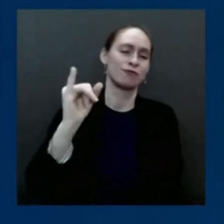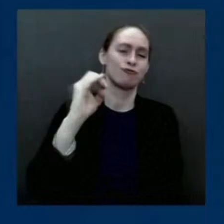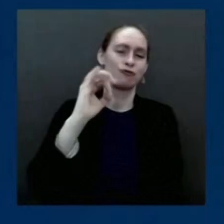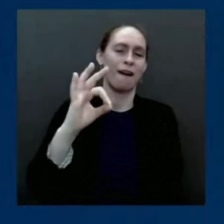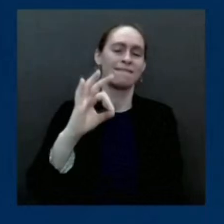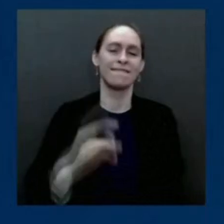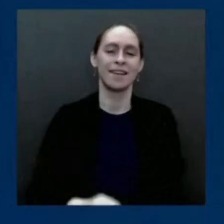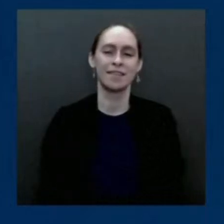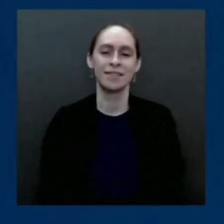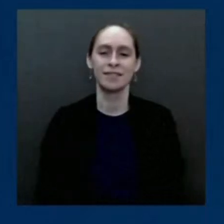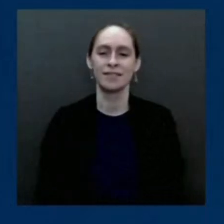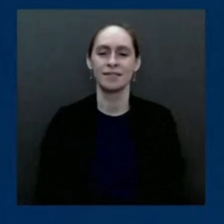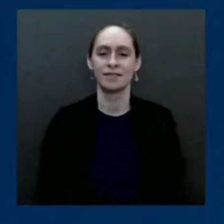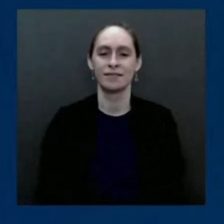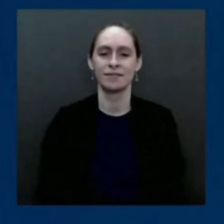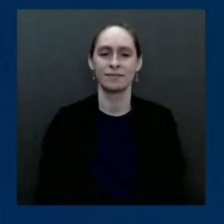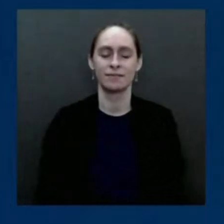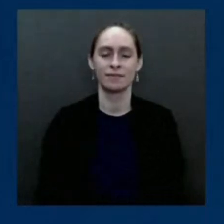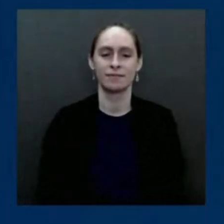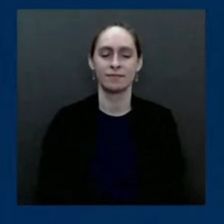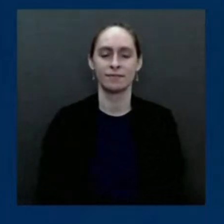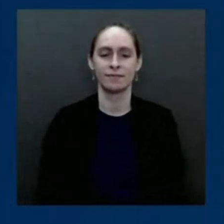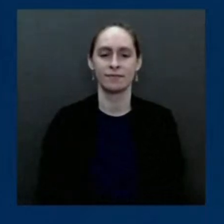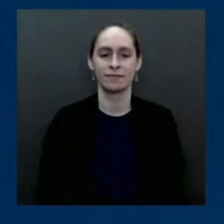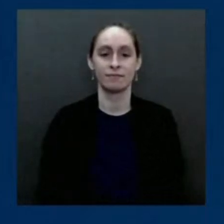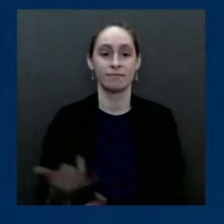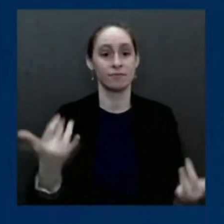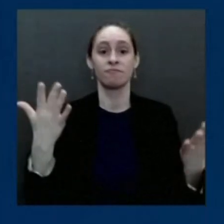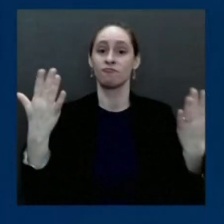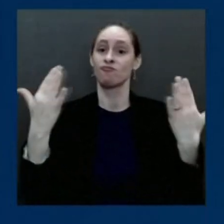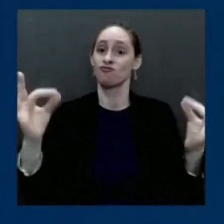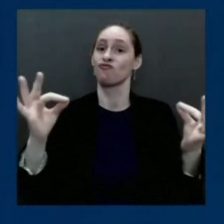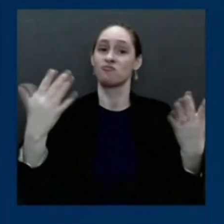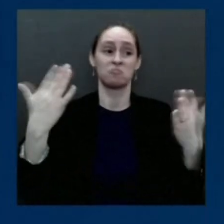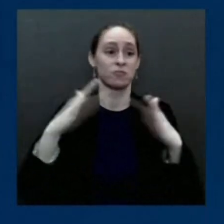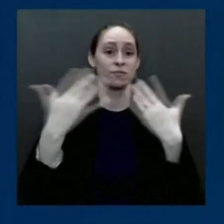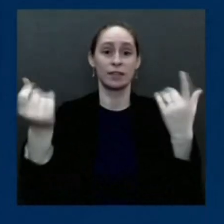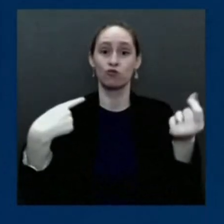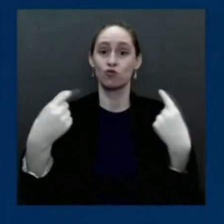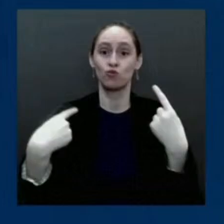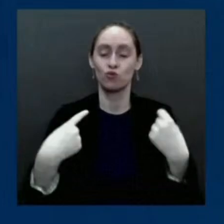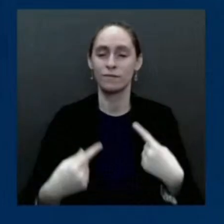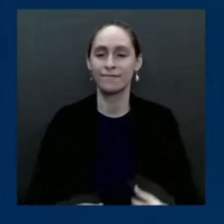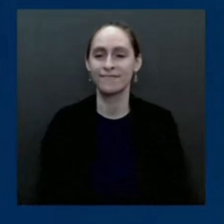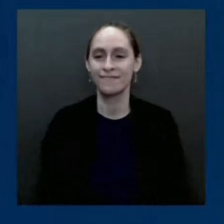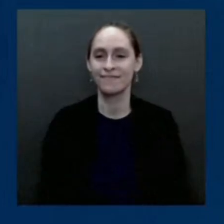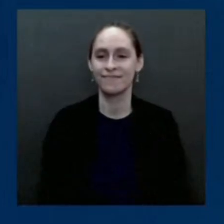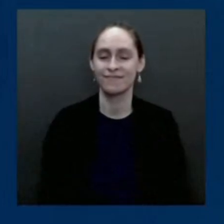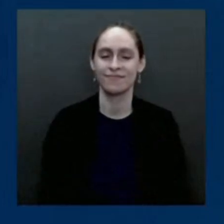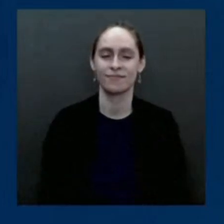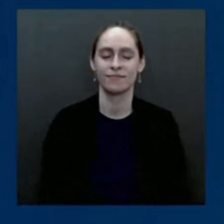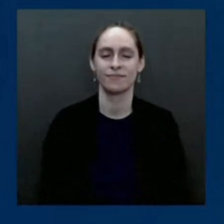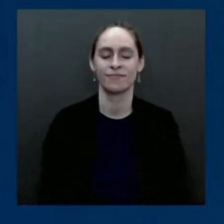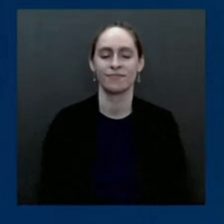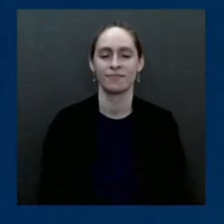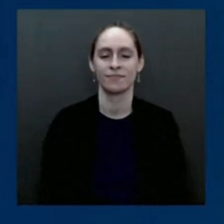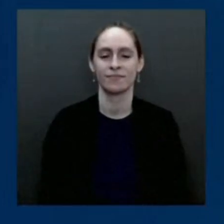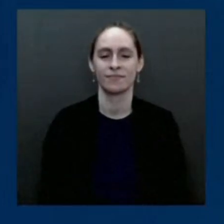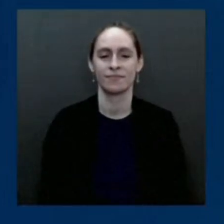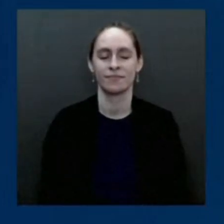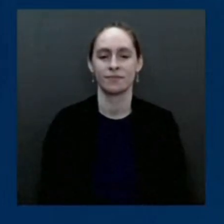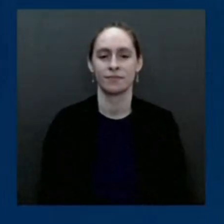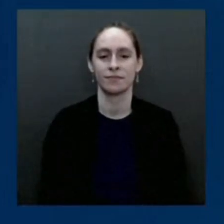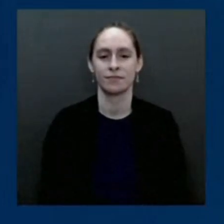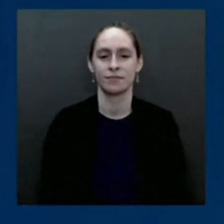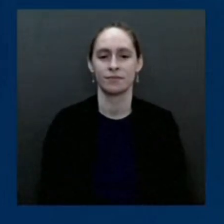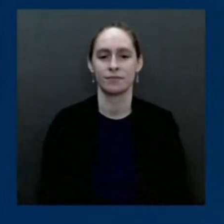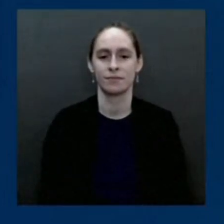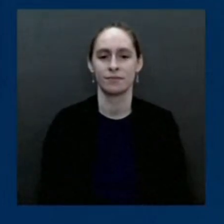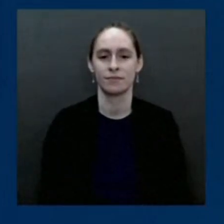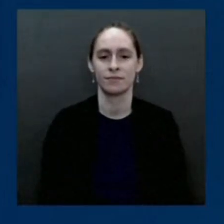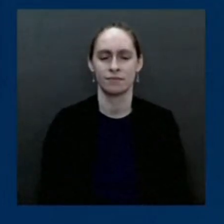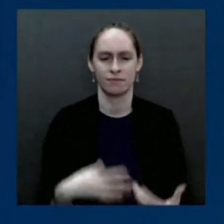WELL THANK YOU DOCTORS AND